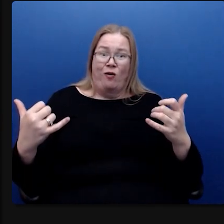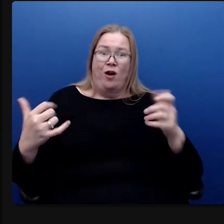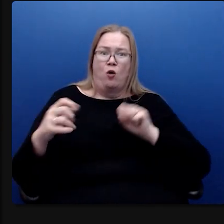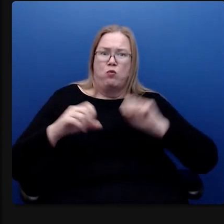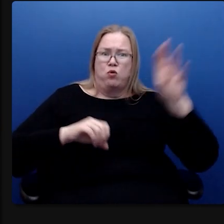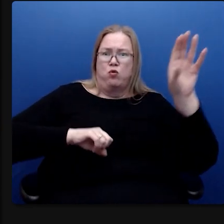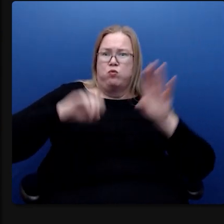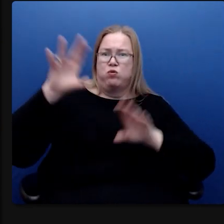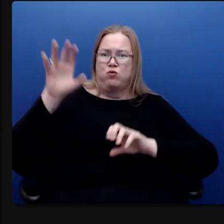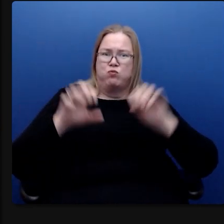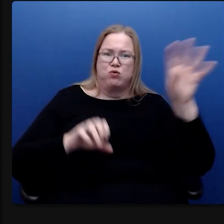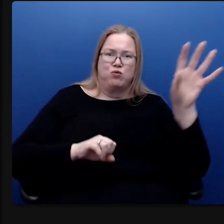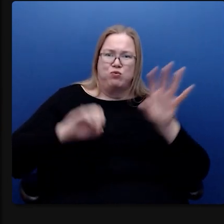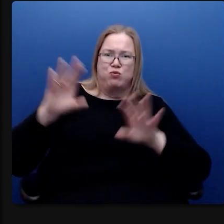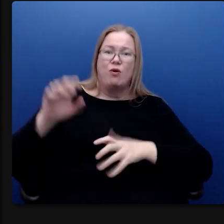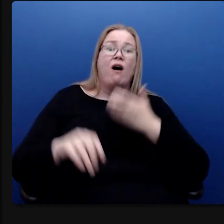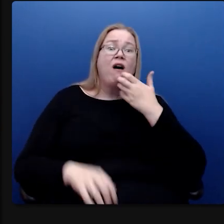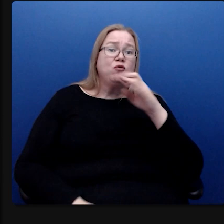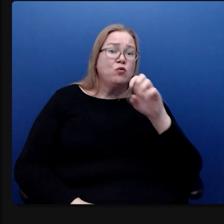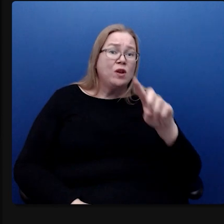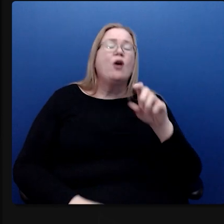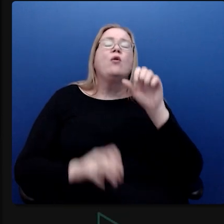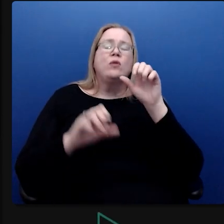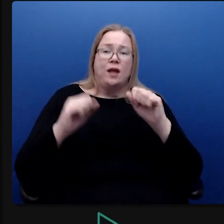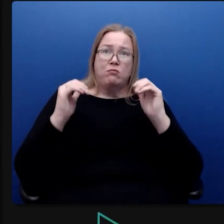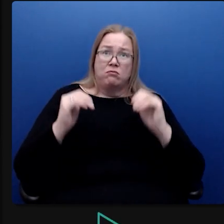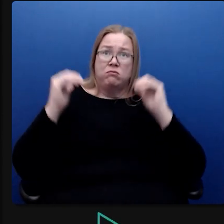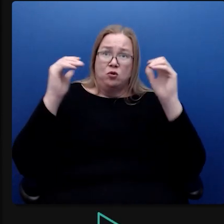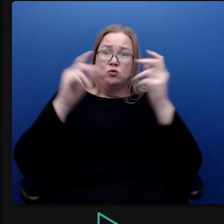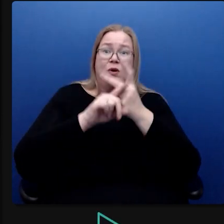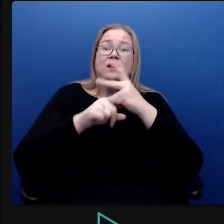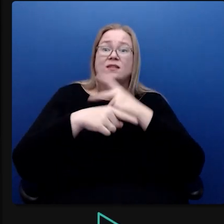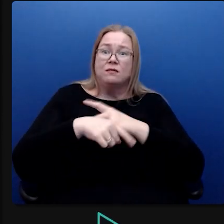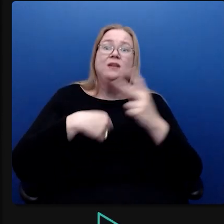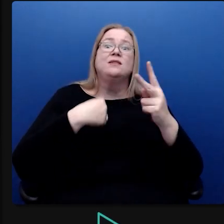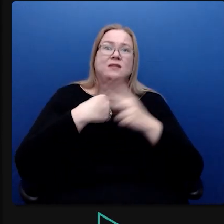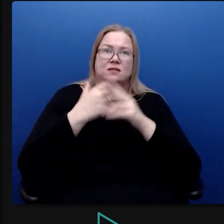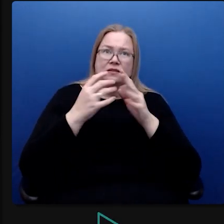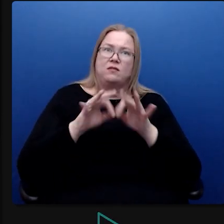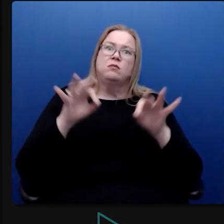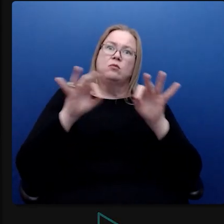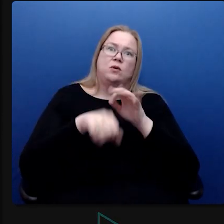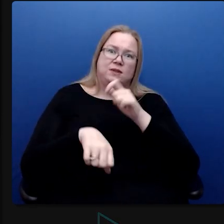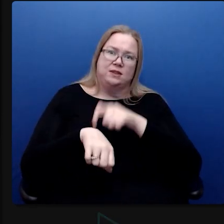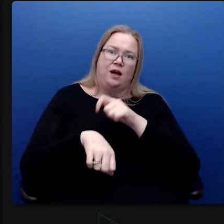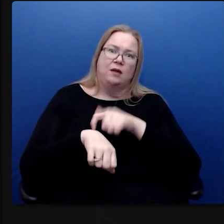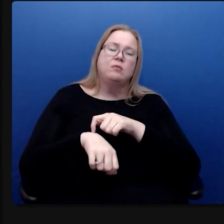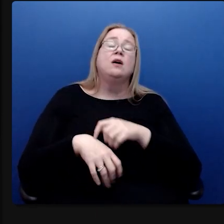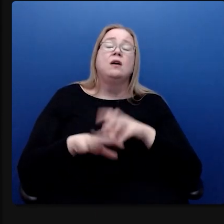Now we have giant flames. With Hot Reload, you can boost your productivity by saving valuable time.